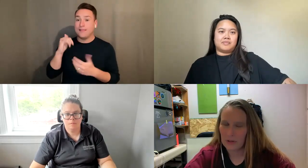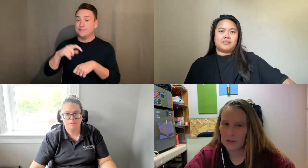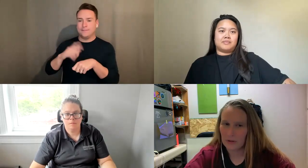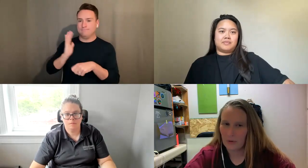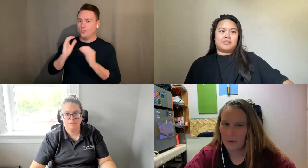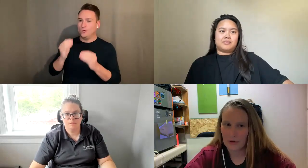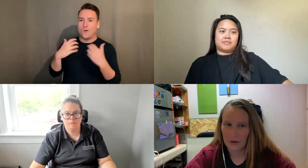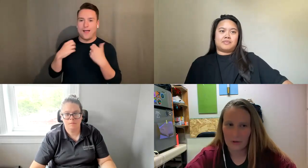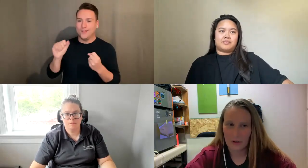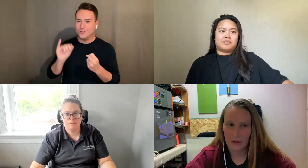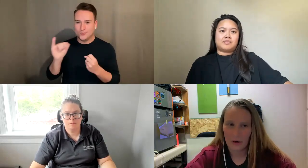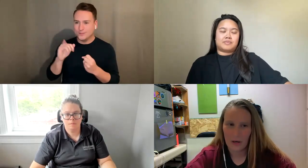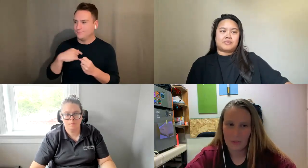So I didn't go to the doctor.